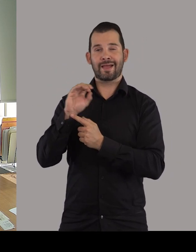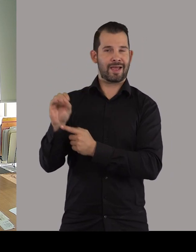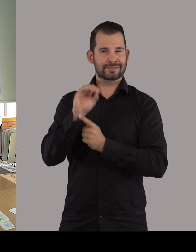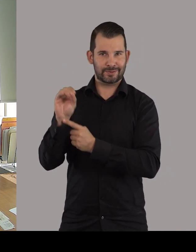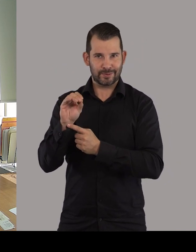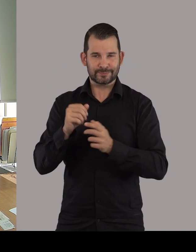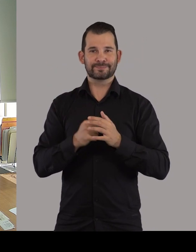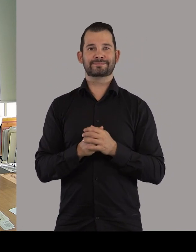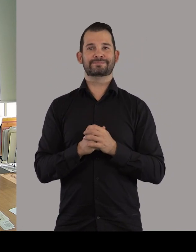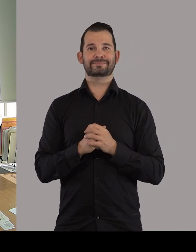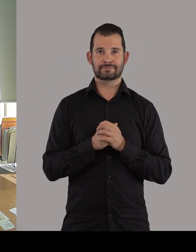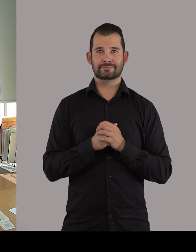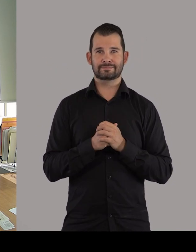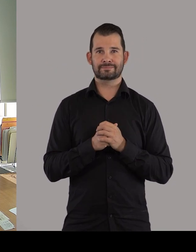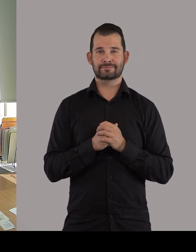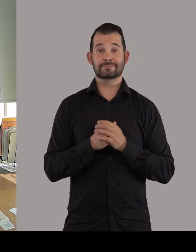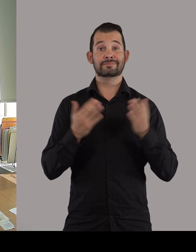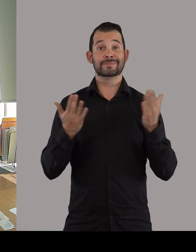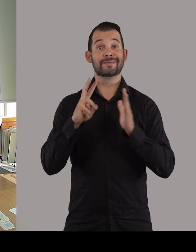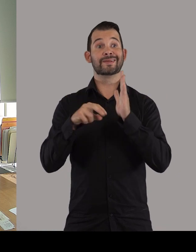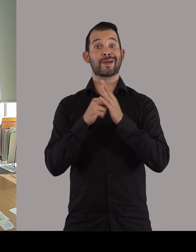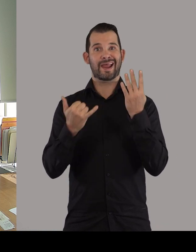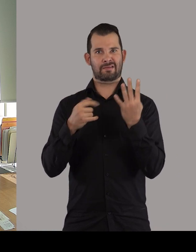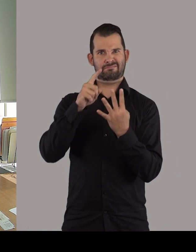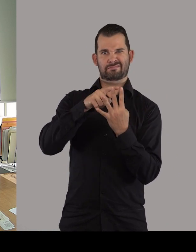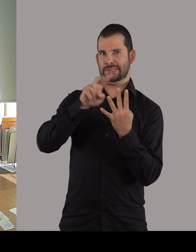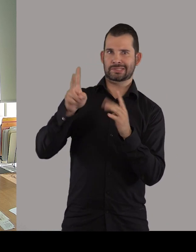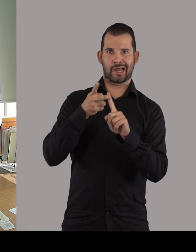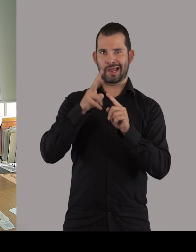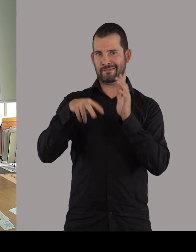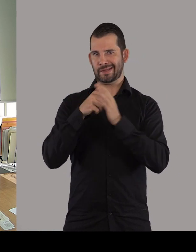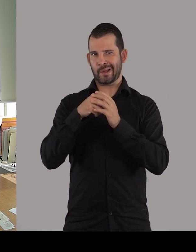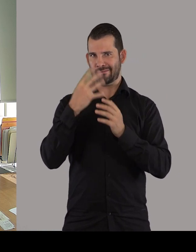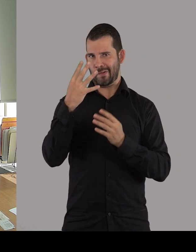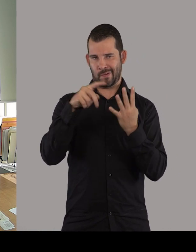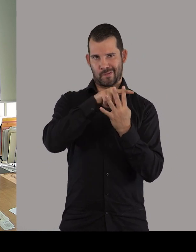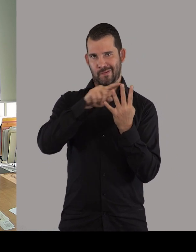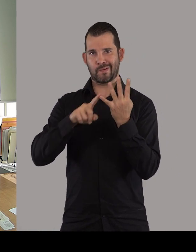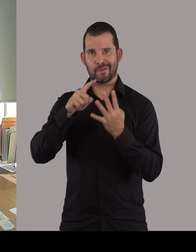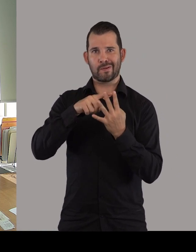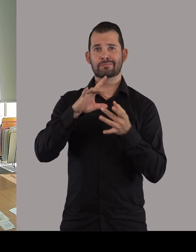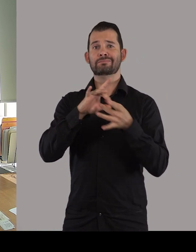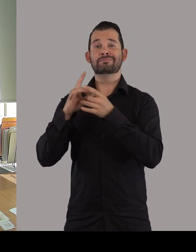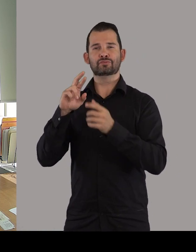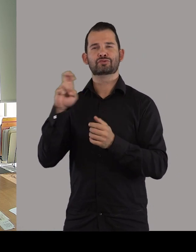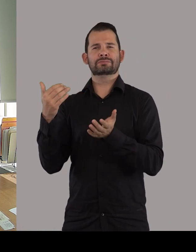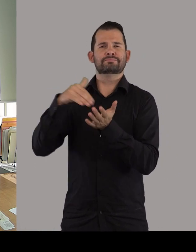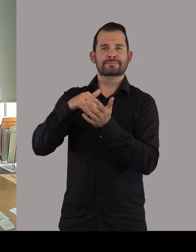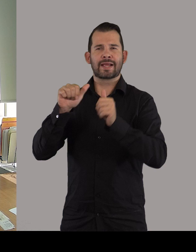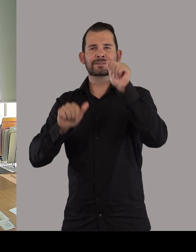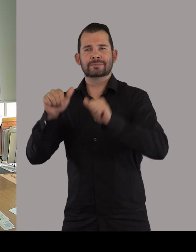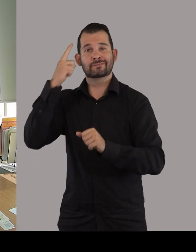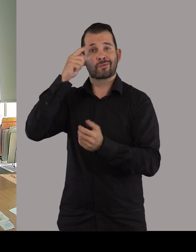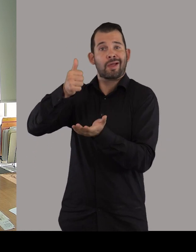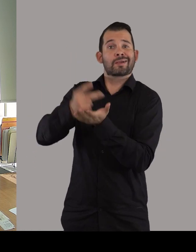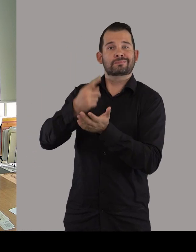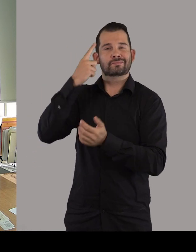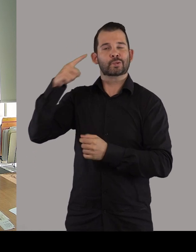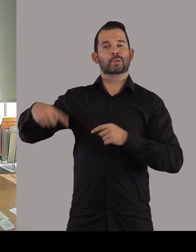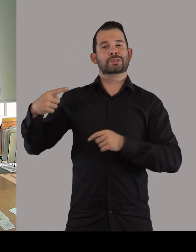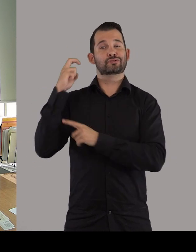This video is the second in a series of four videos about reassessments for eligibility for Wheel-Trans services.